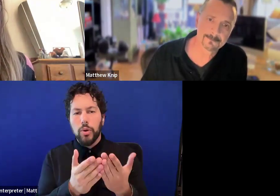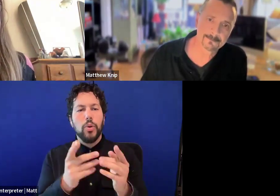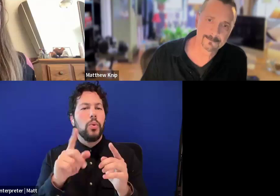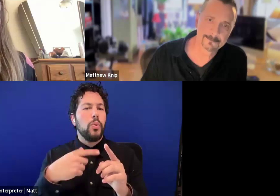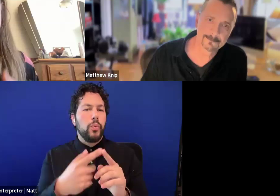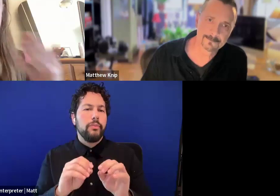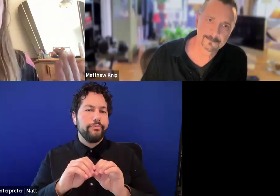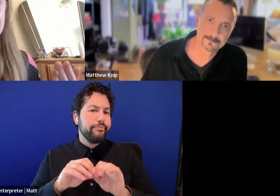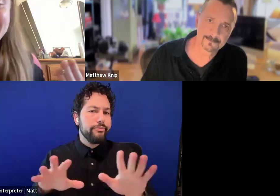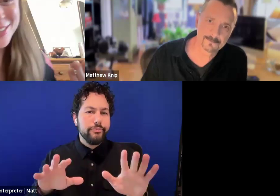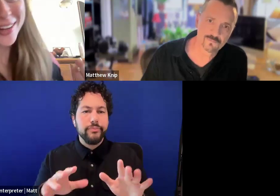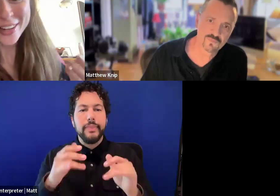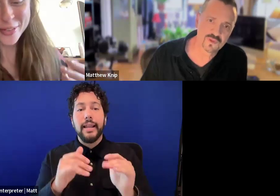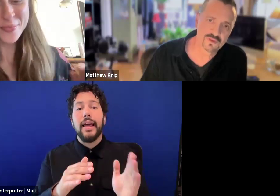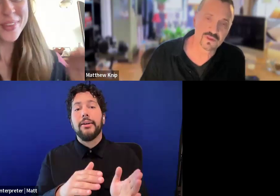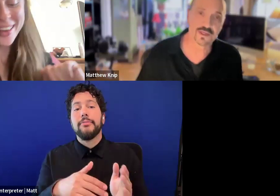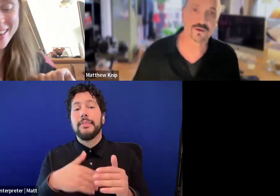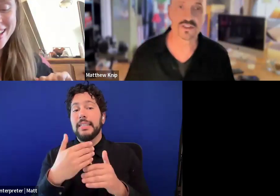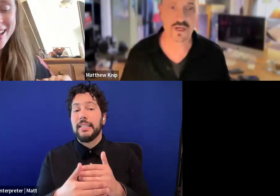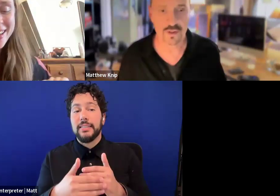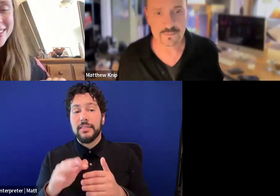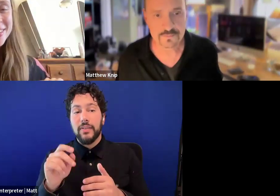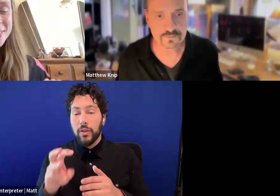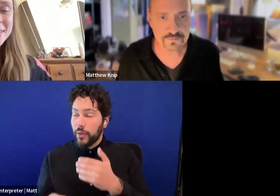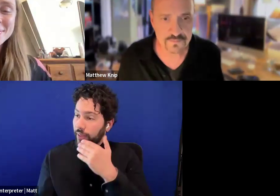And we can move on to our next fellow. Thank you, Cassandra.